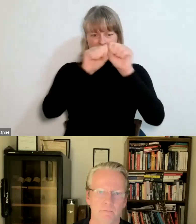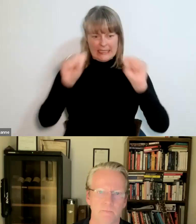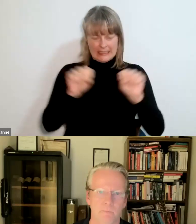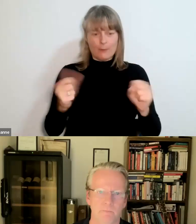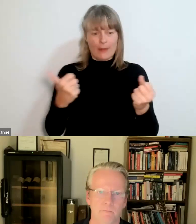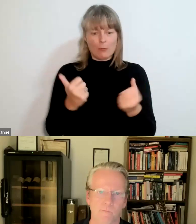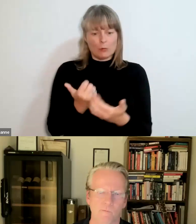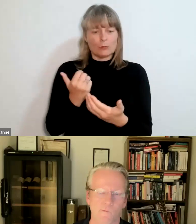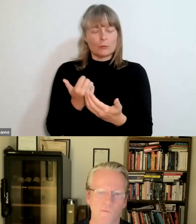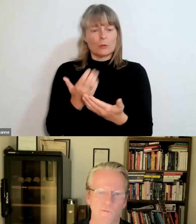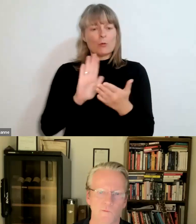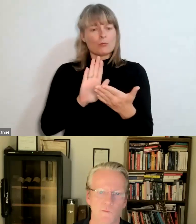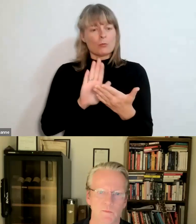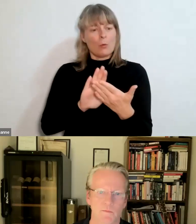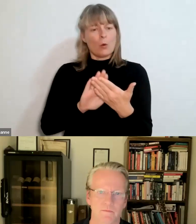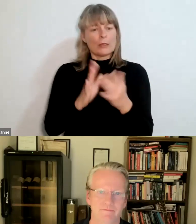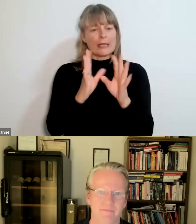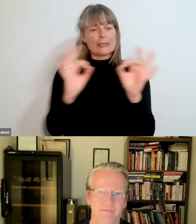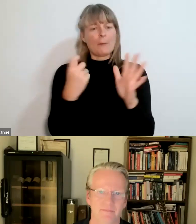educator, but these are some of the things I